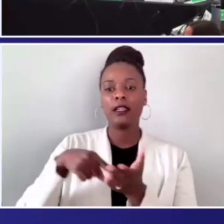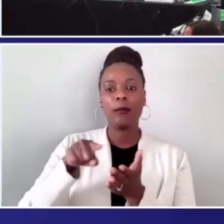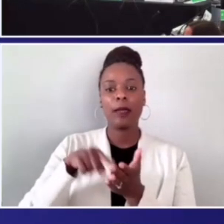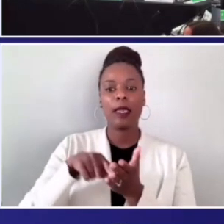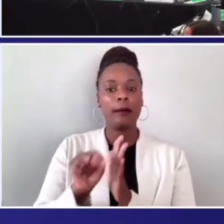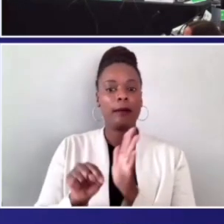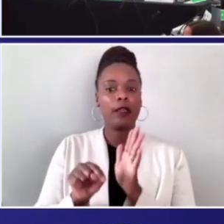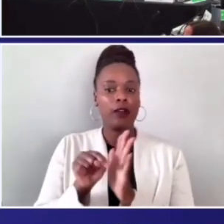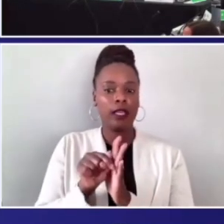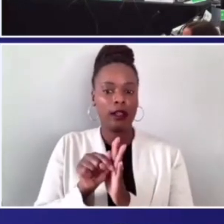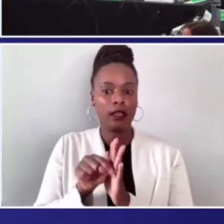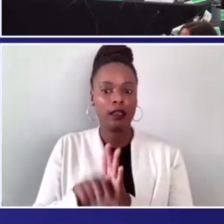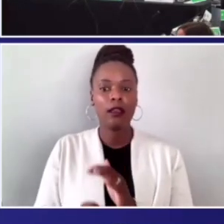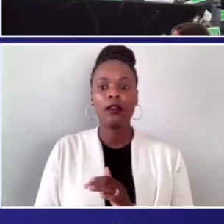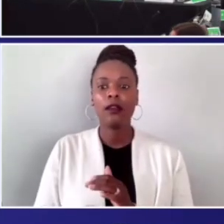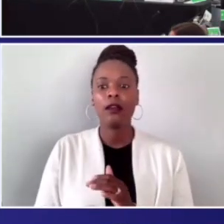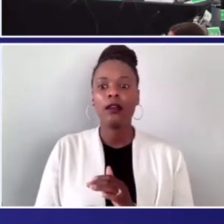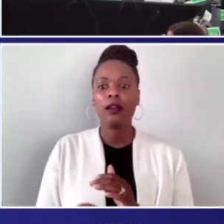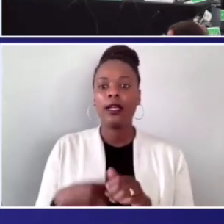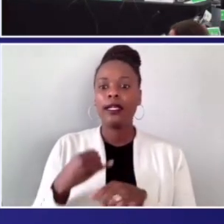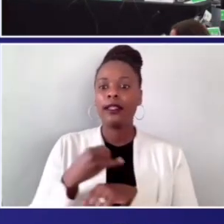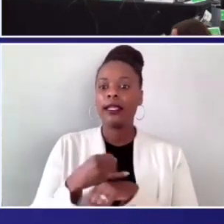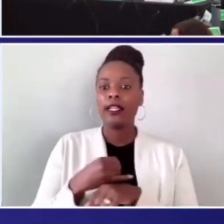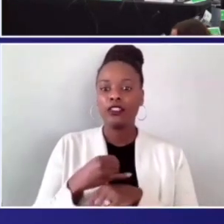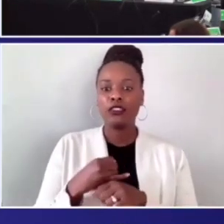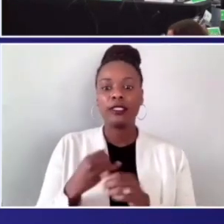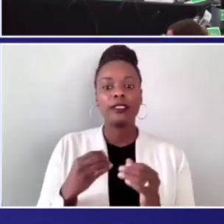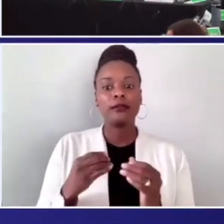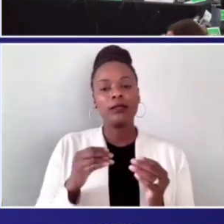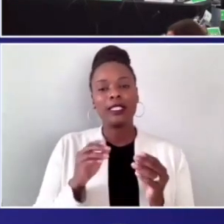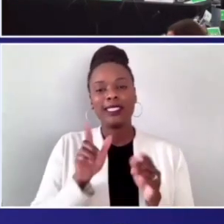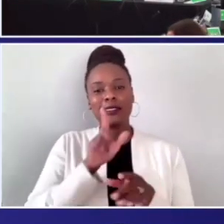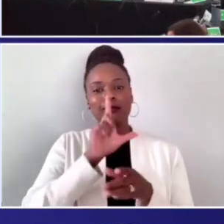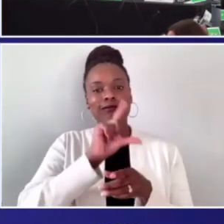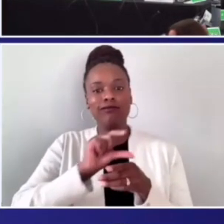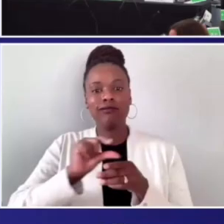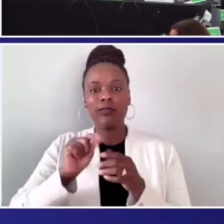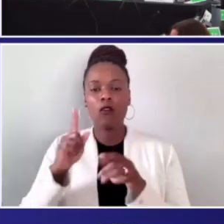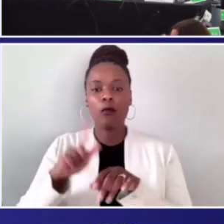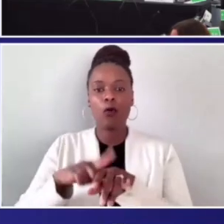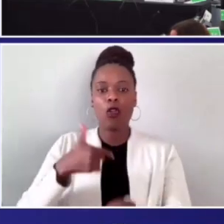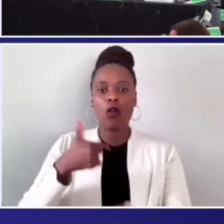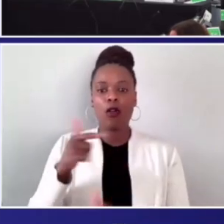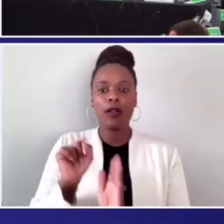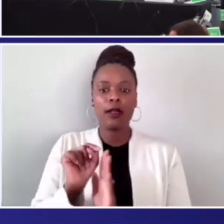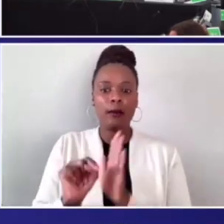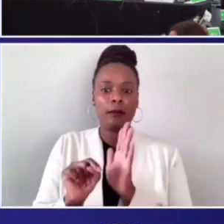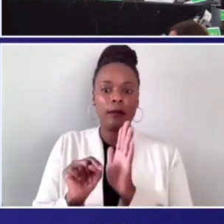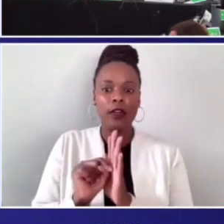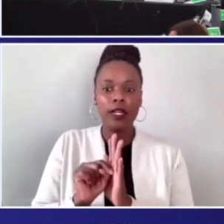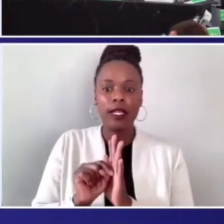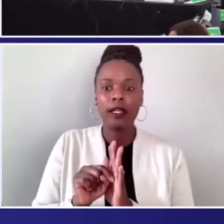and as a consequence, the larger amount of interest is paid by the borrower under the Extended Repayment Plan than would be paid according to the